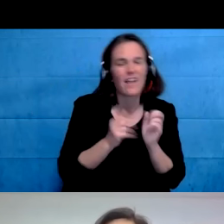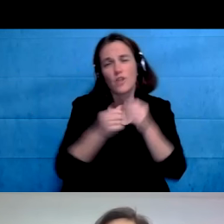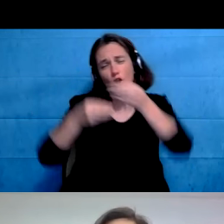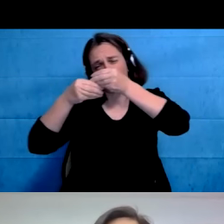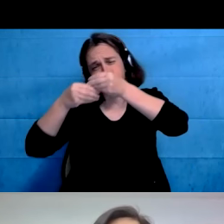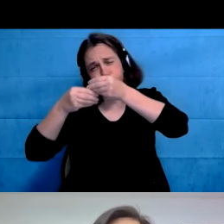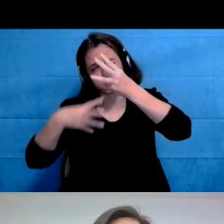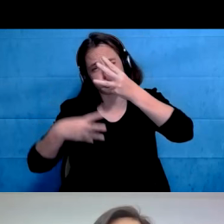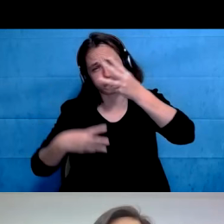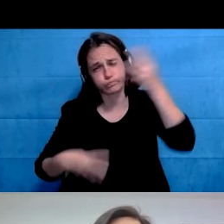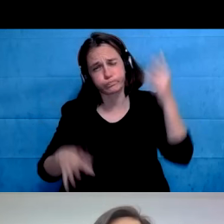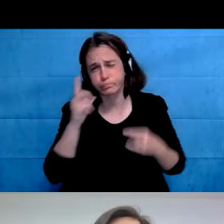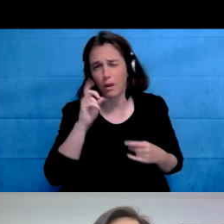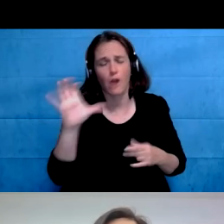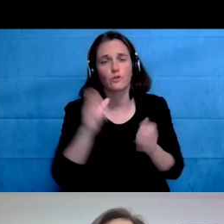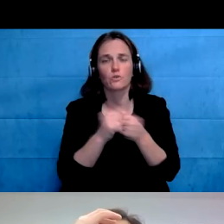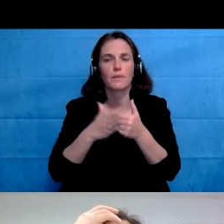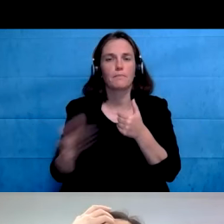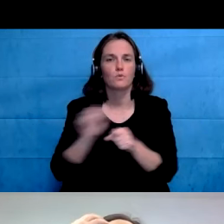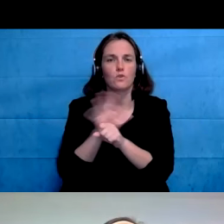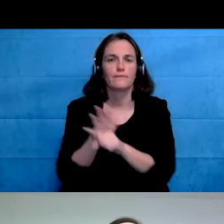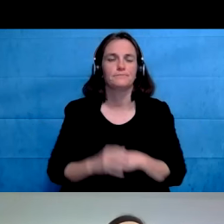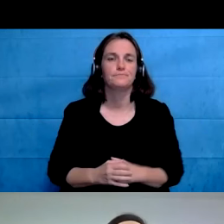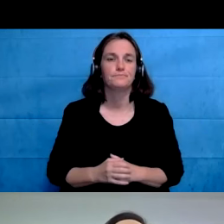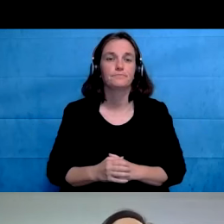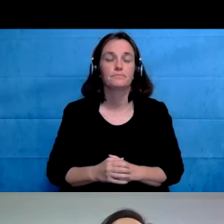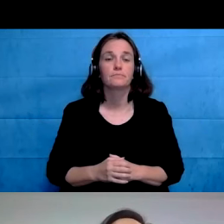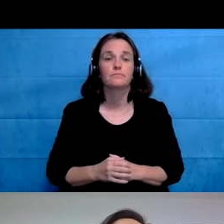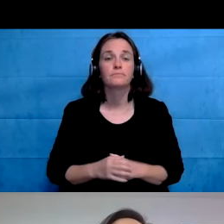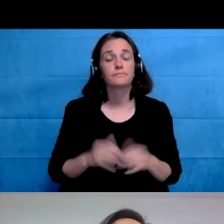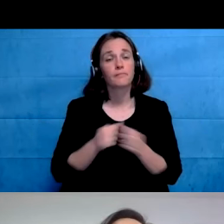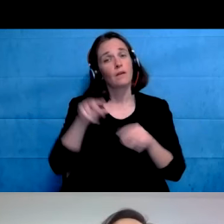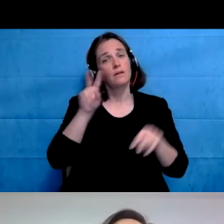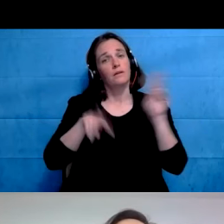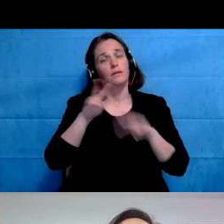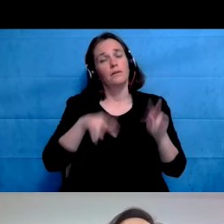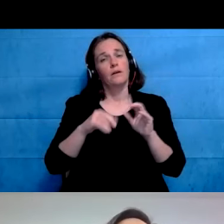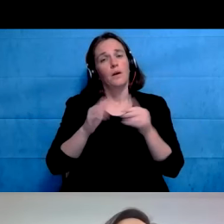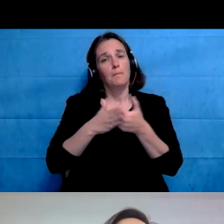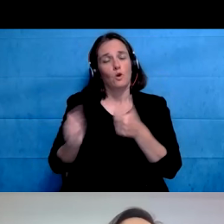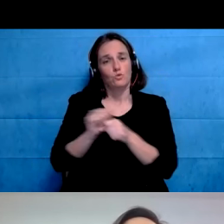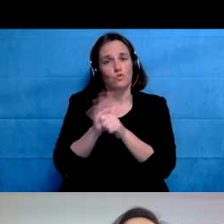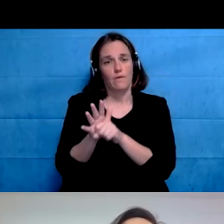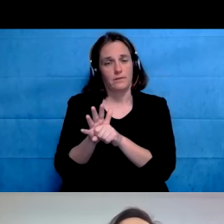associated with post COVID. So when we think about Post COVID-19 Syndrome, we also need to think about the racial